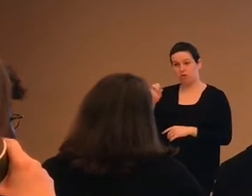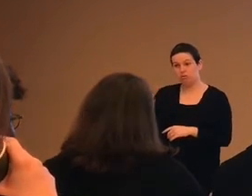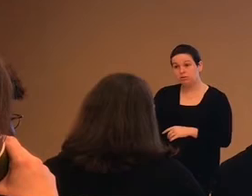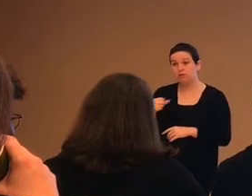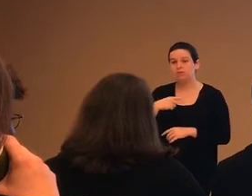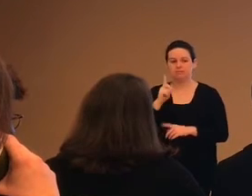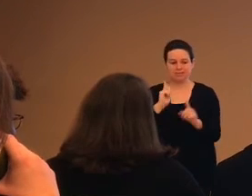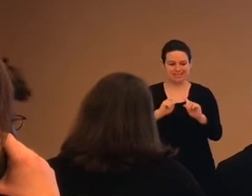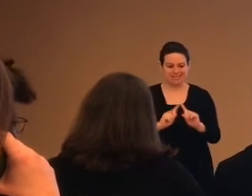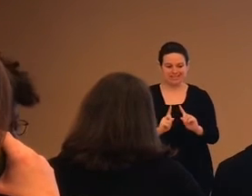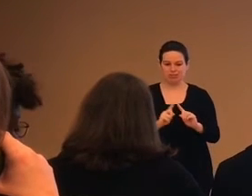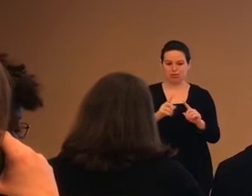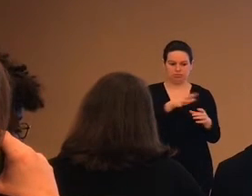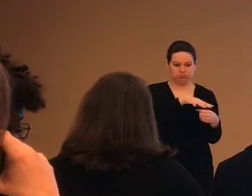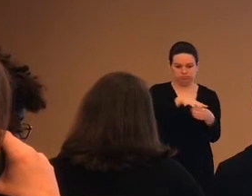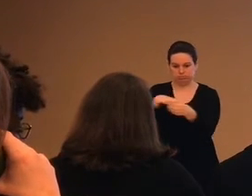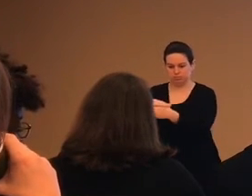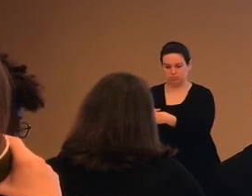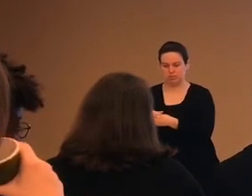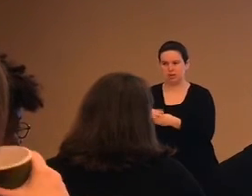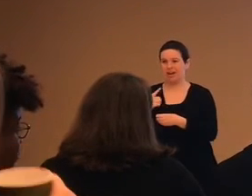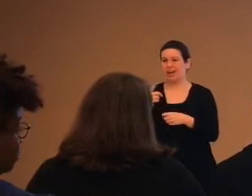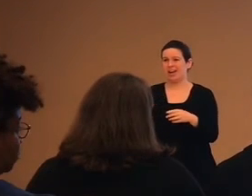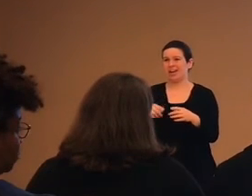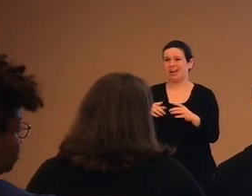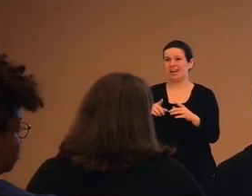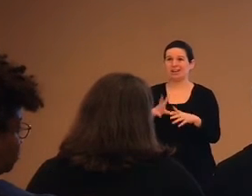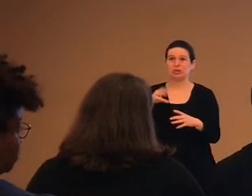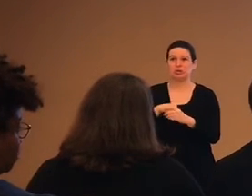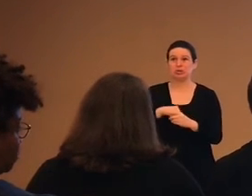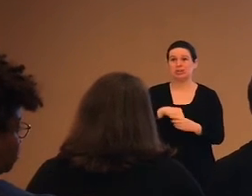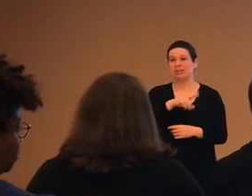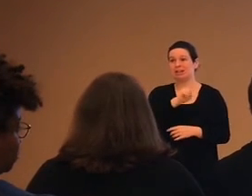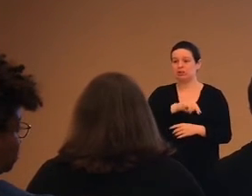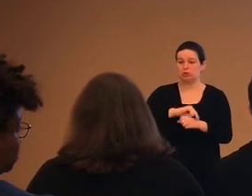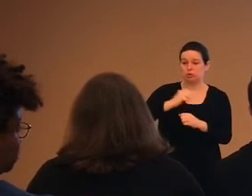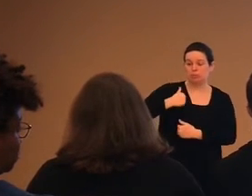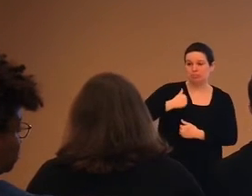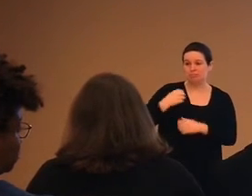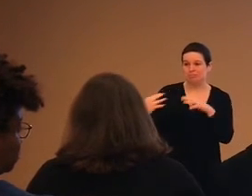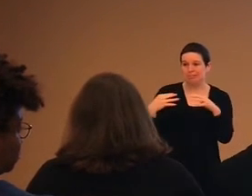designations including you national story battlefield memorials monuments